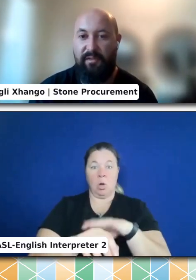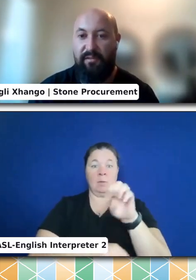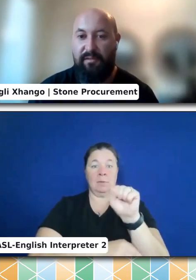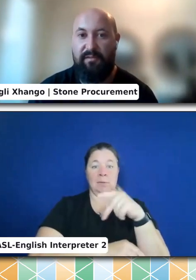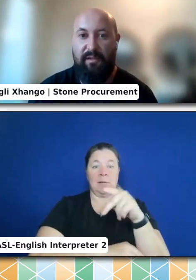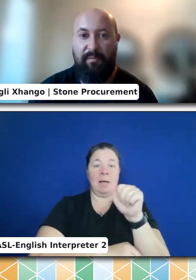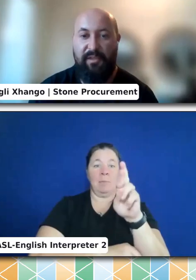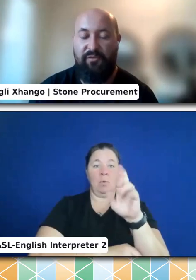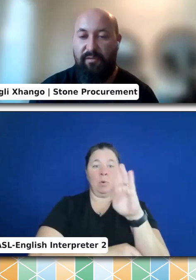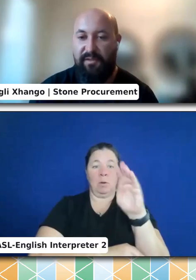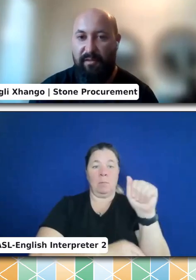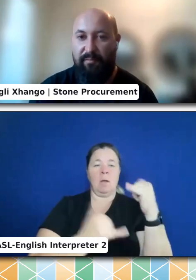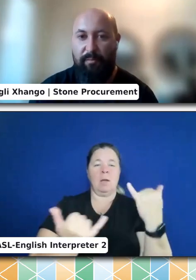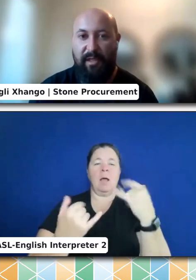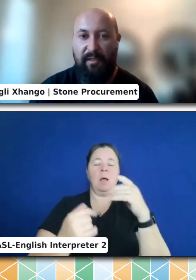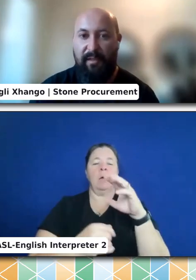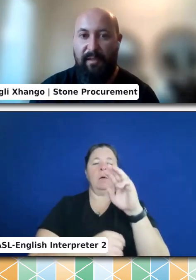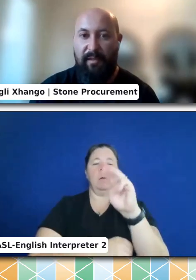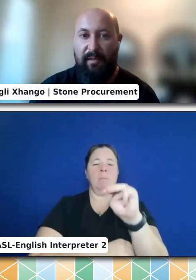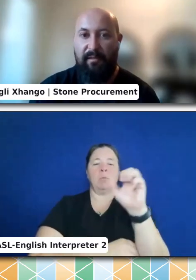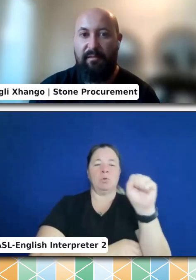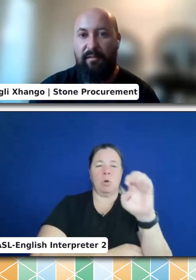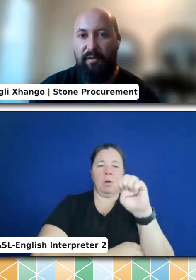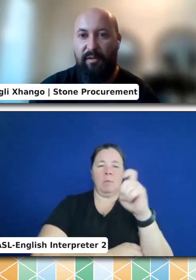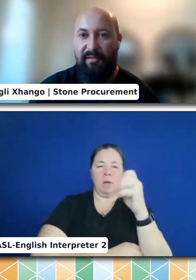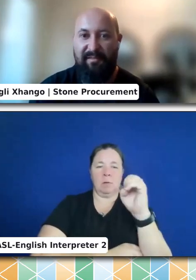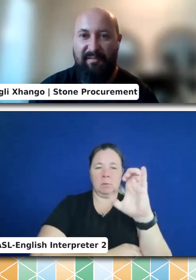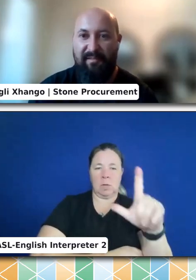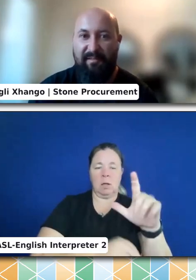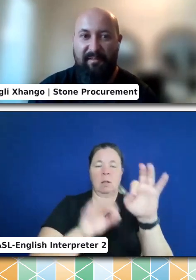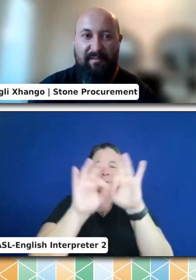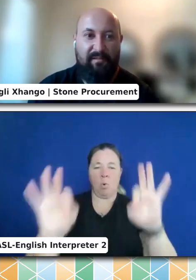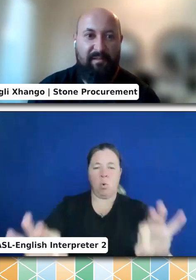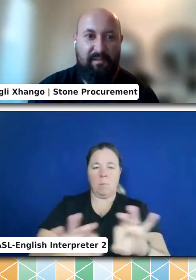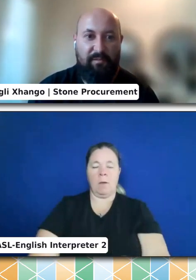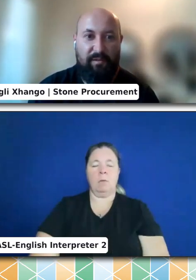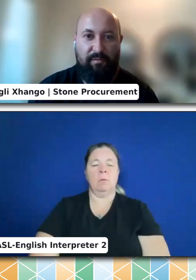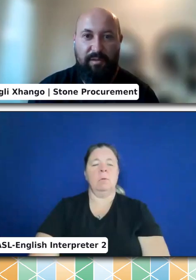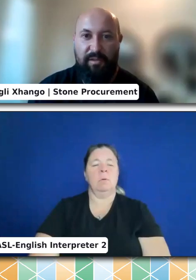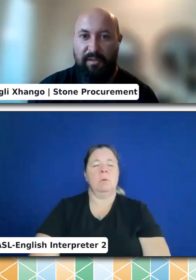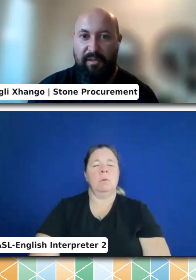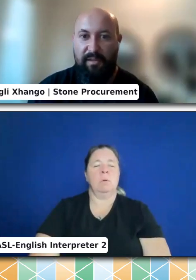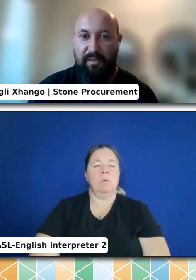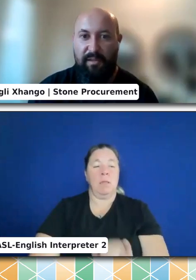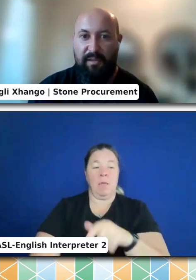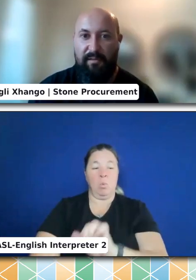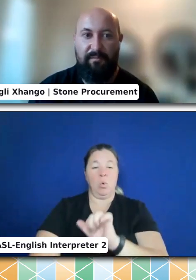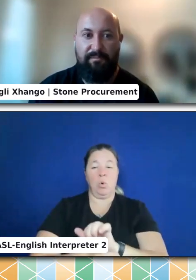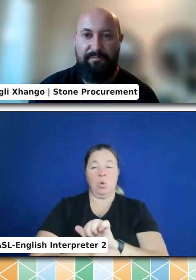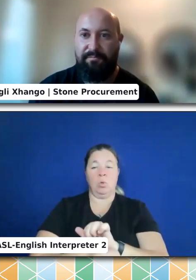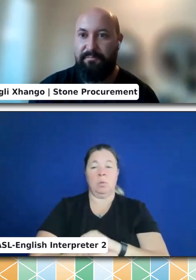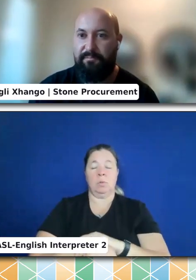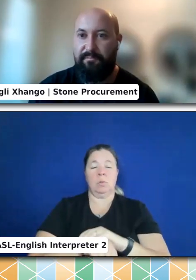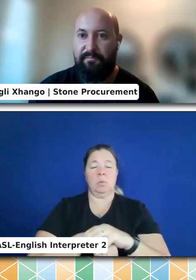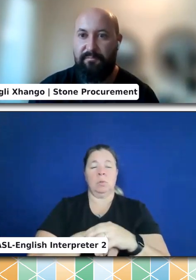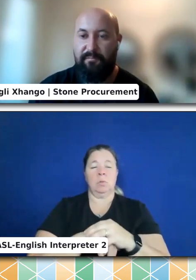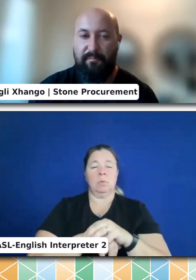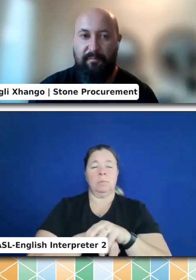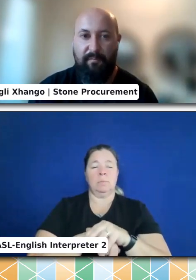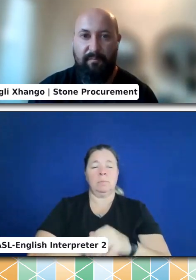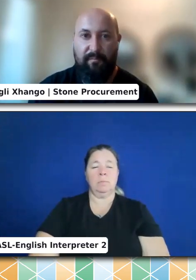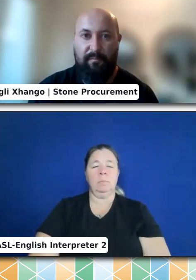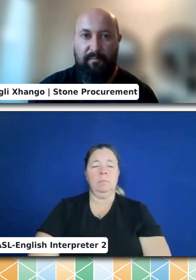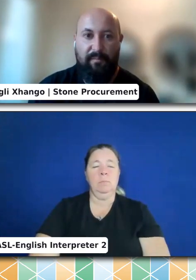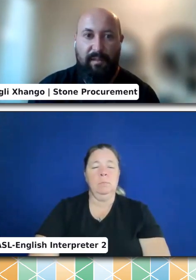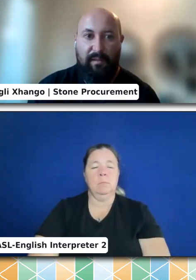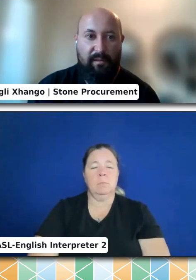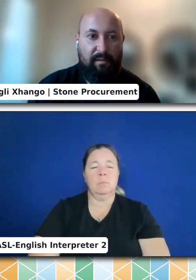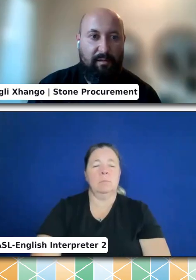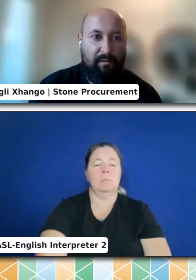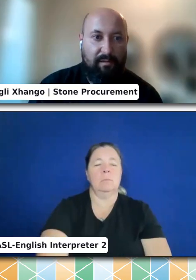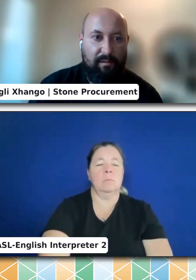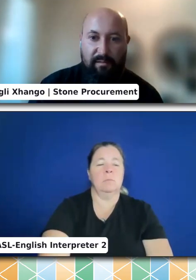Microsoft Excel format.